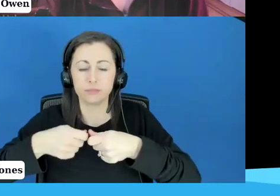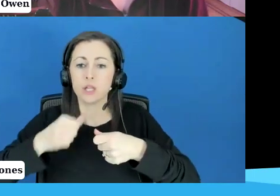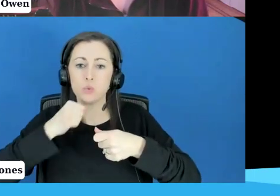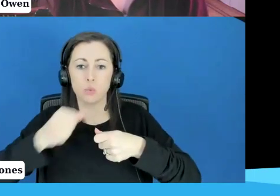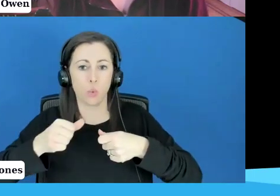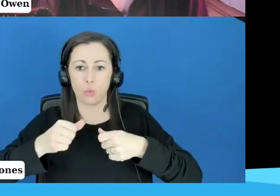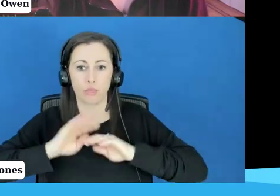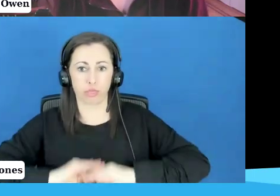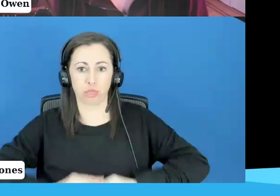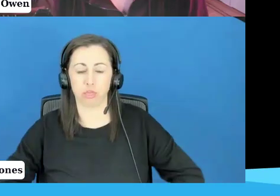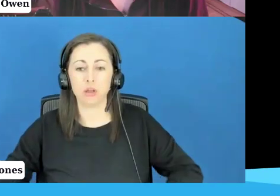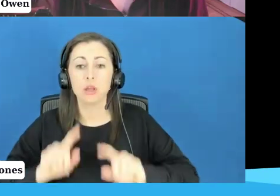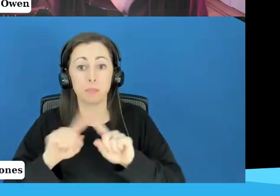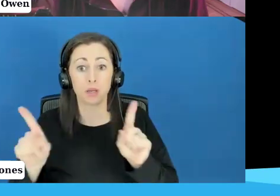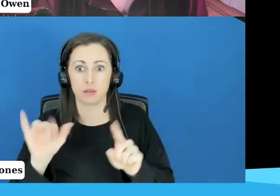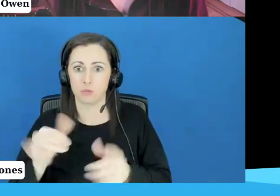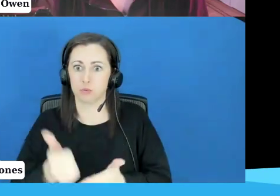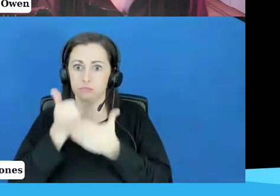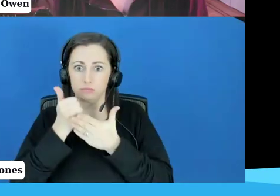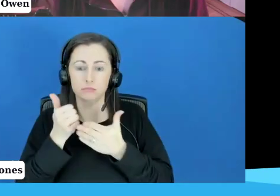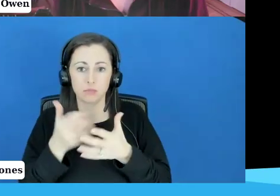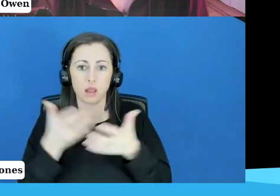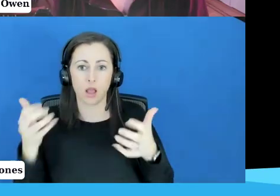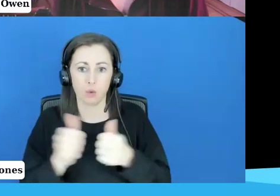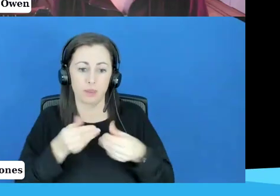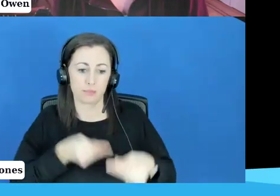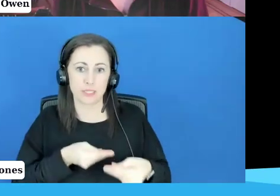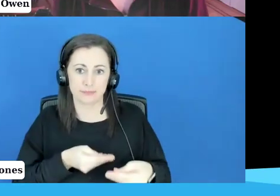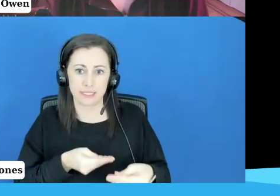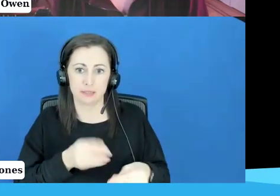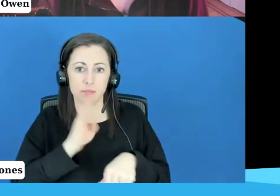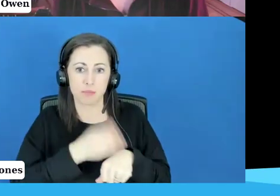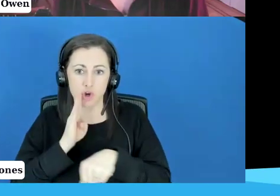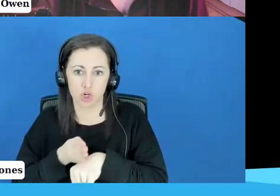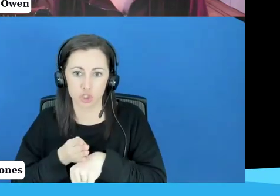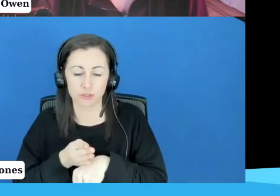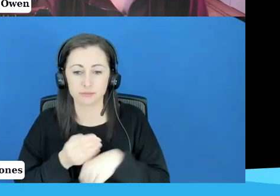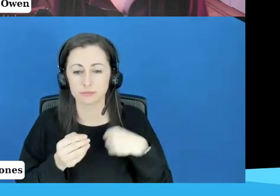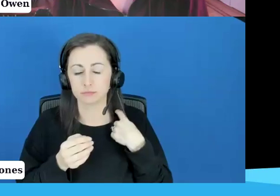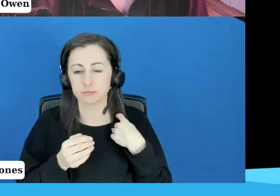but it was a game changer for me with breastfeeding my daughters. Those are some resources